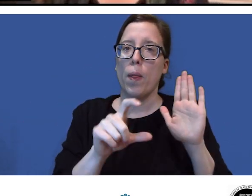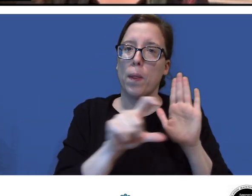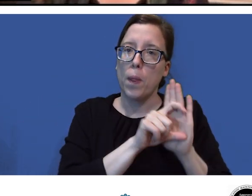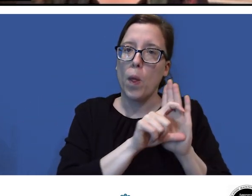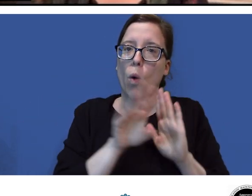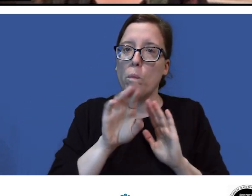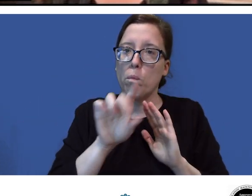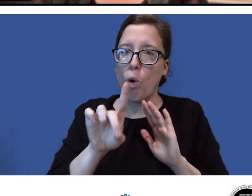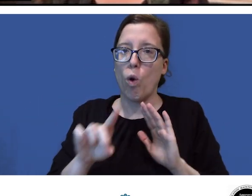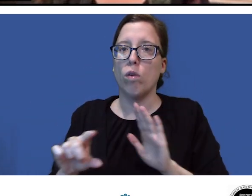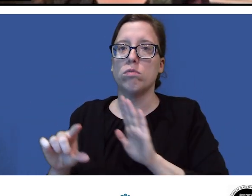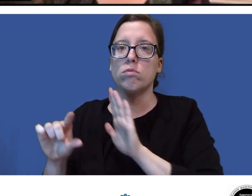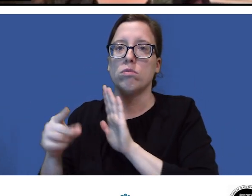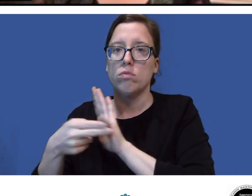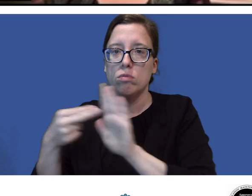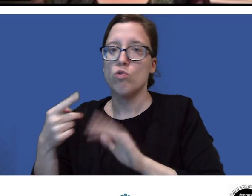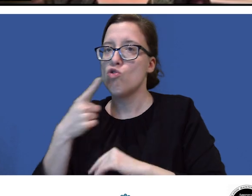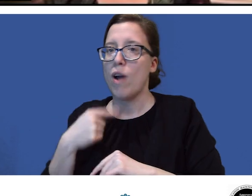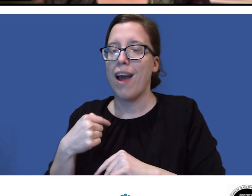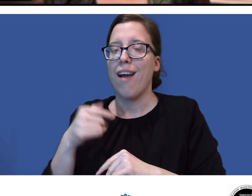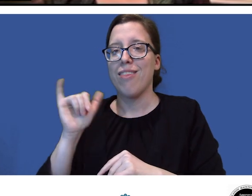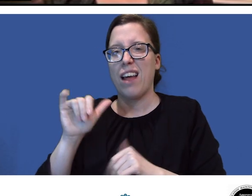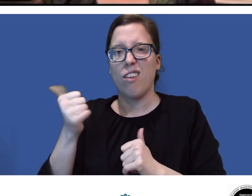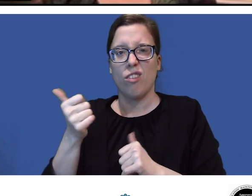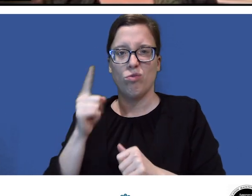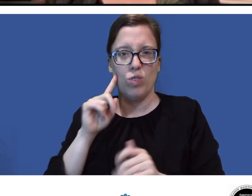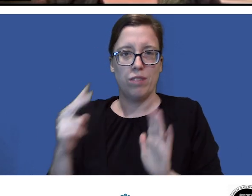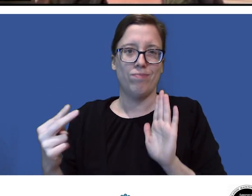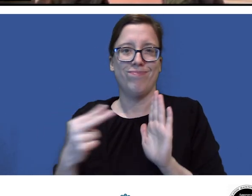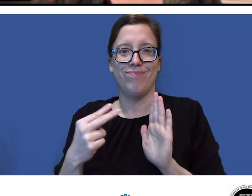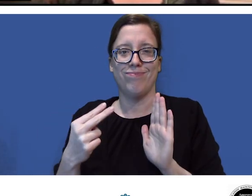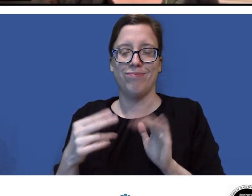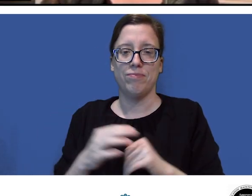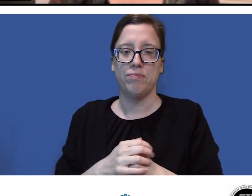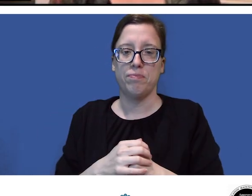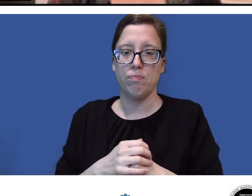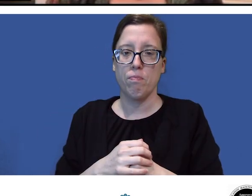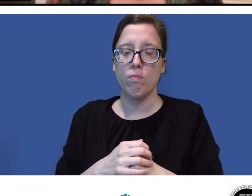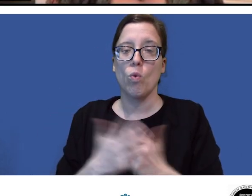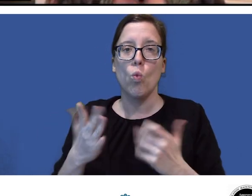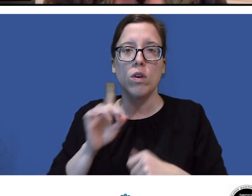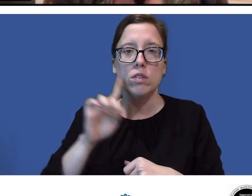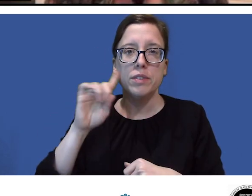So what is deafblindness? These are pictures of real kiddos